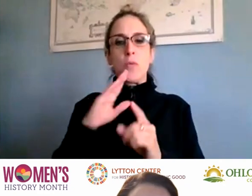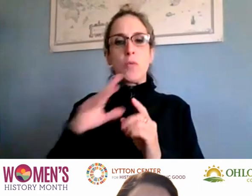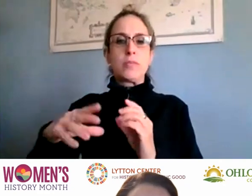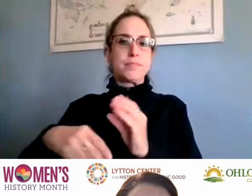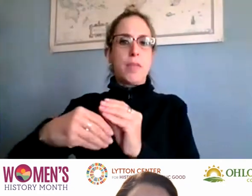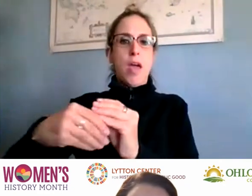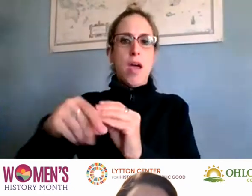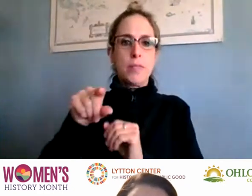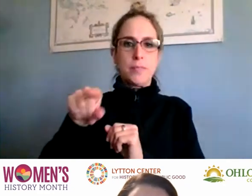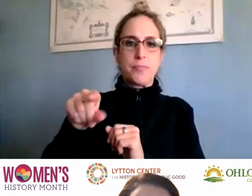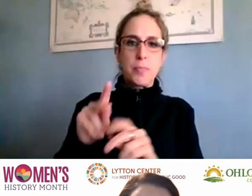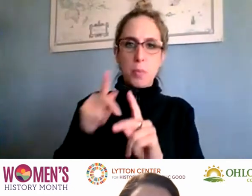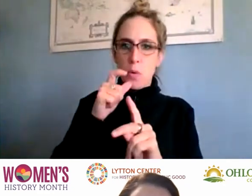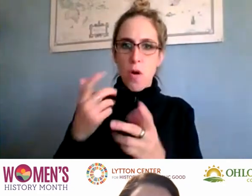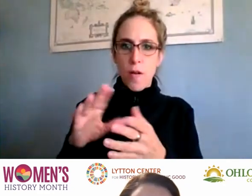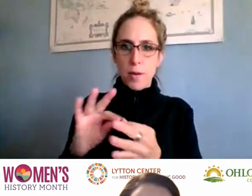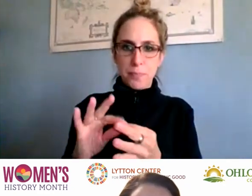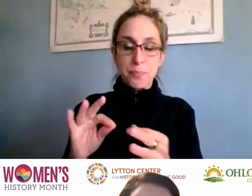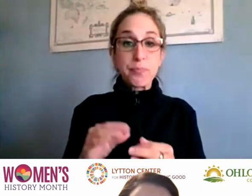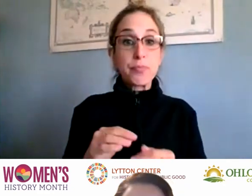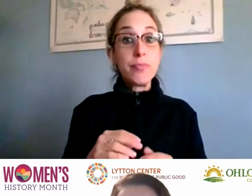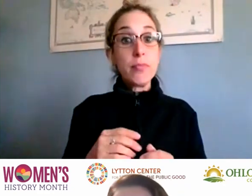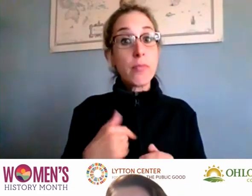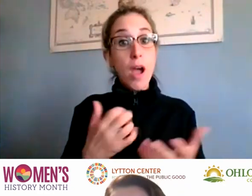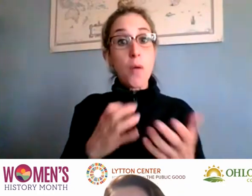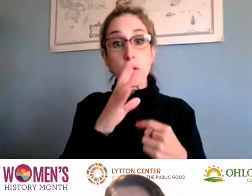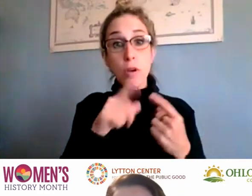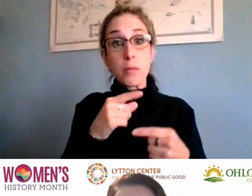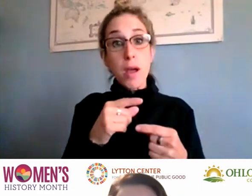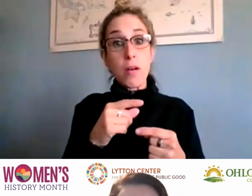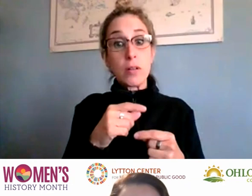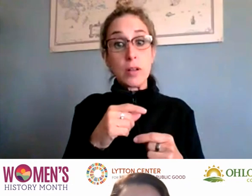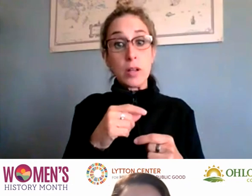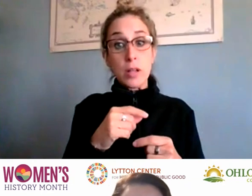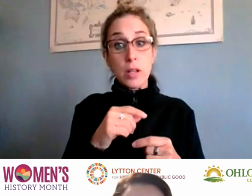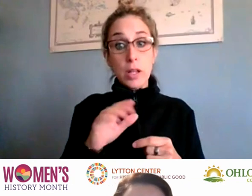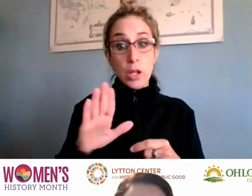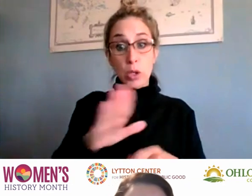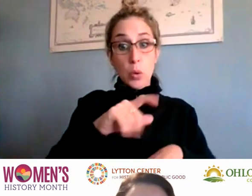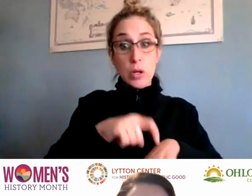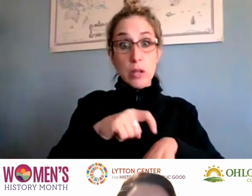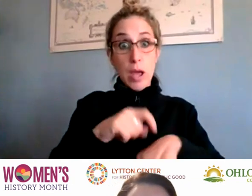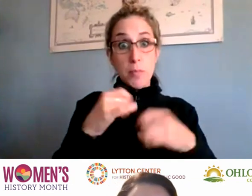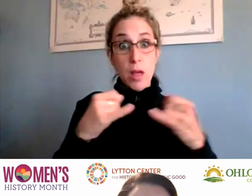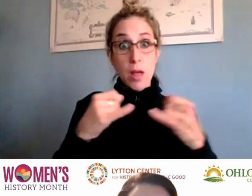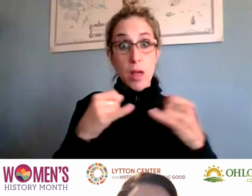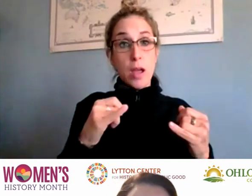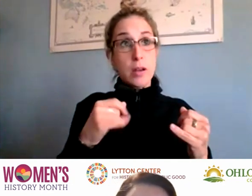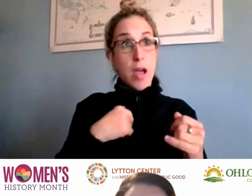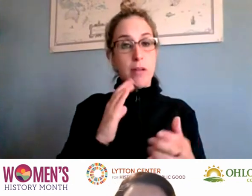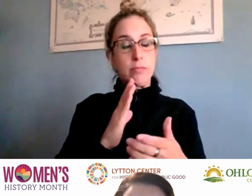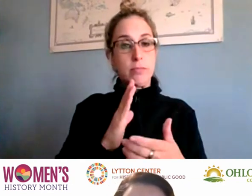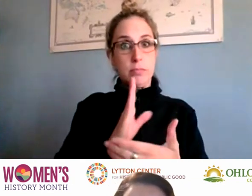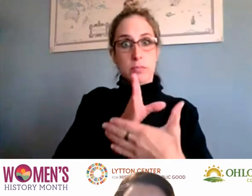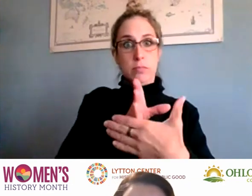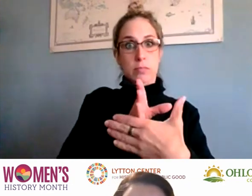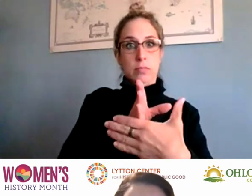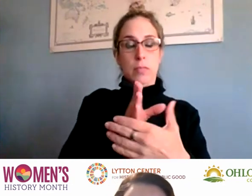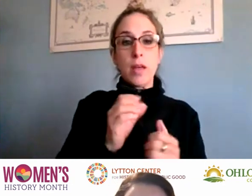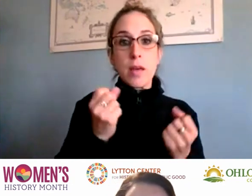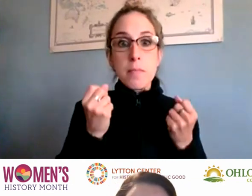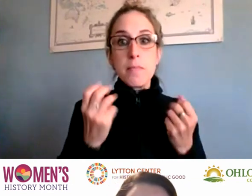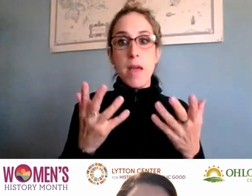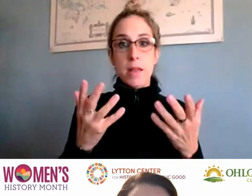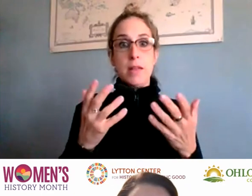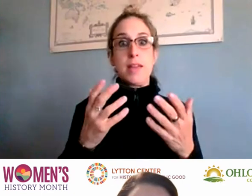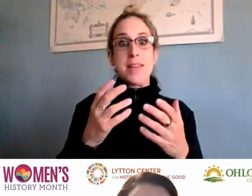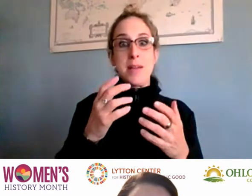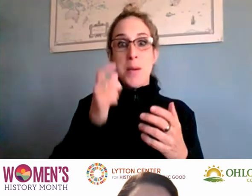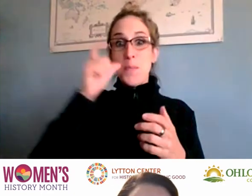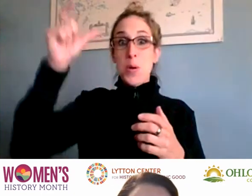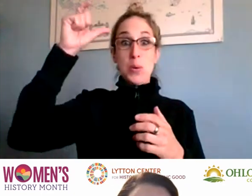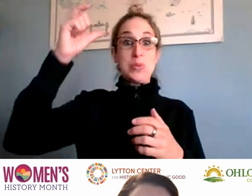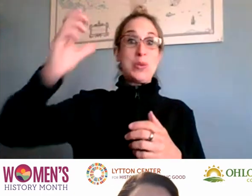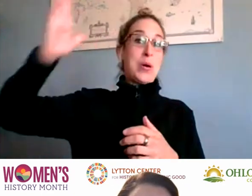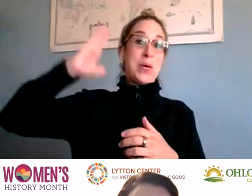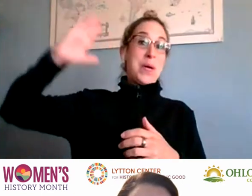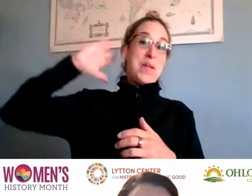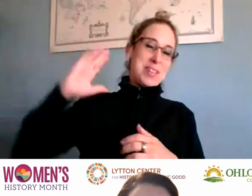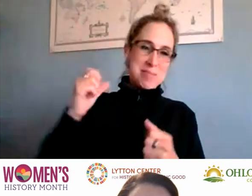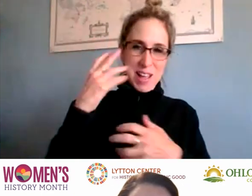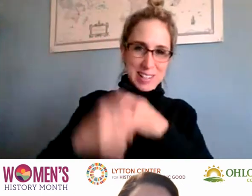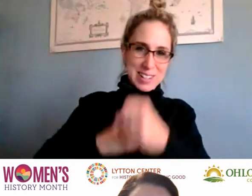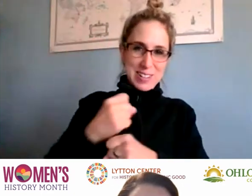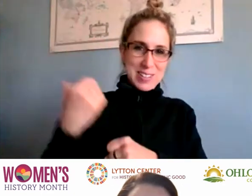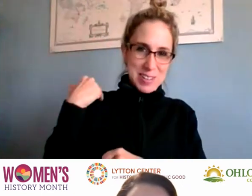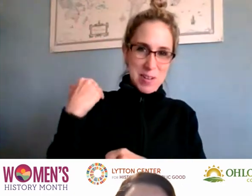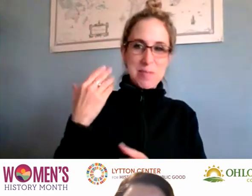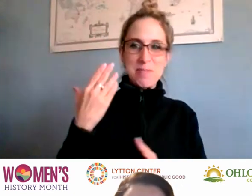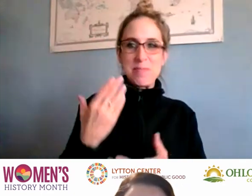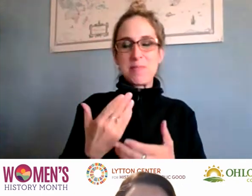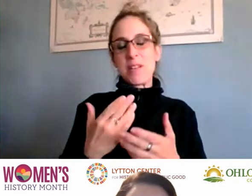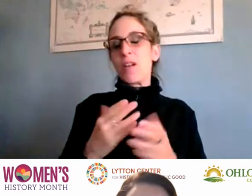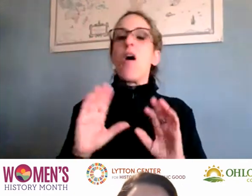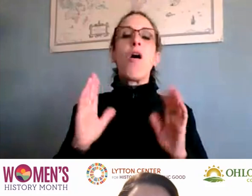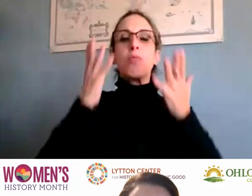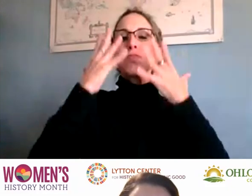Kyle Livie (he/him/his): So I want to, I want to talk about there was a point actually in your timeline where I intersected with your timeline many moons ago along it not that long ago--we're both timeless, I will not age, neither of us will--